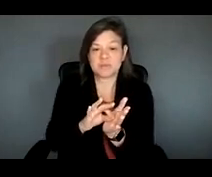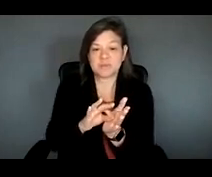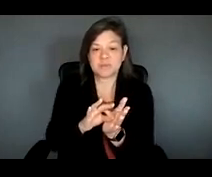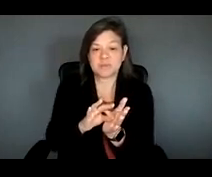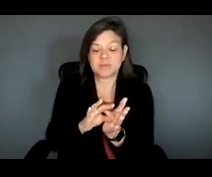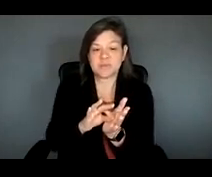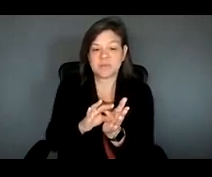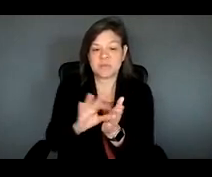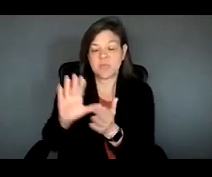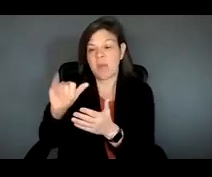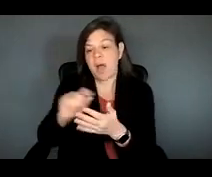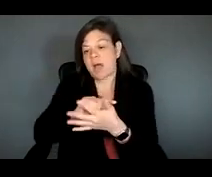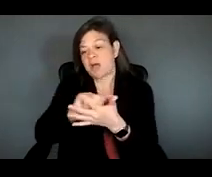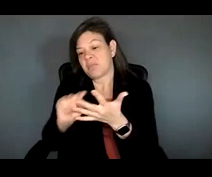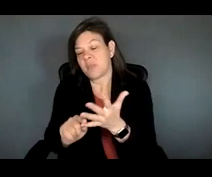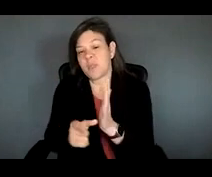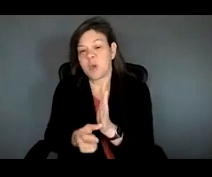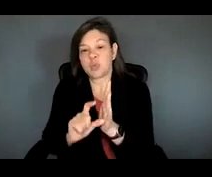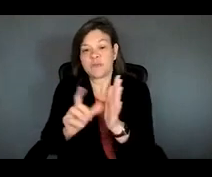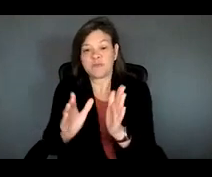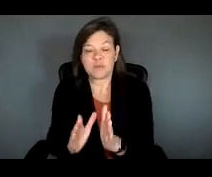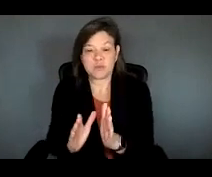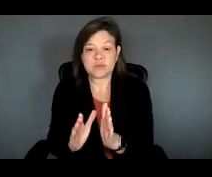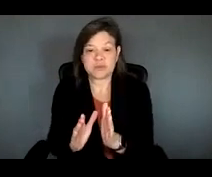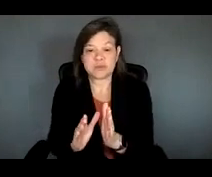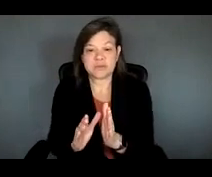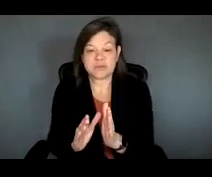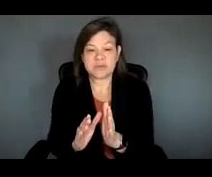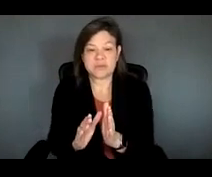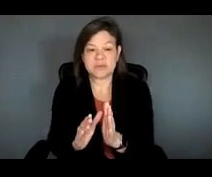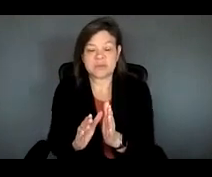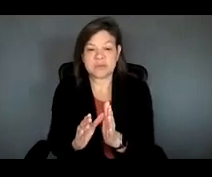...by a number of reviewers is looked at.